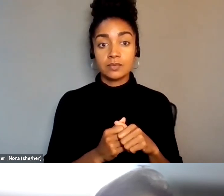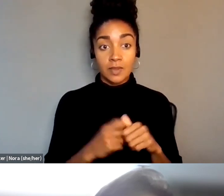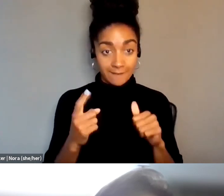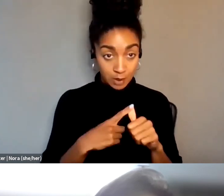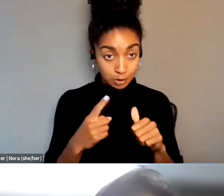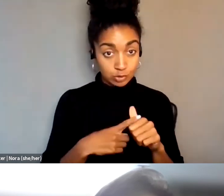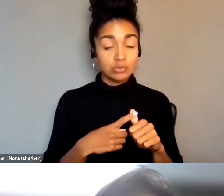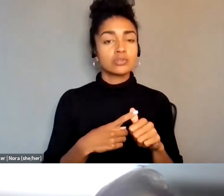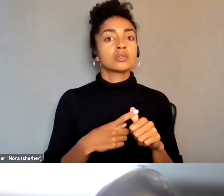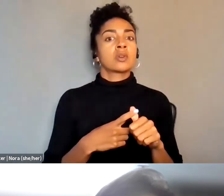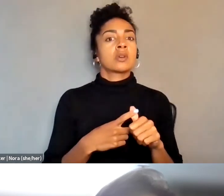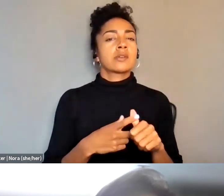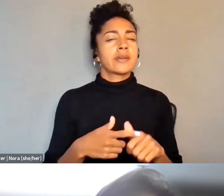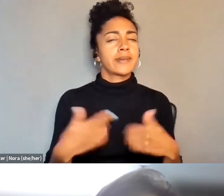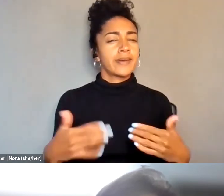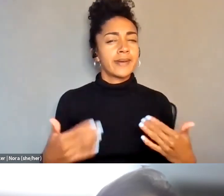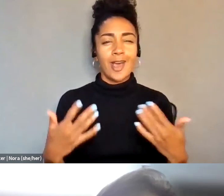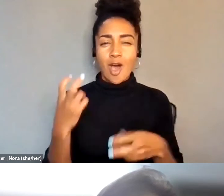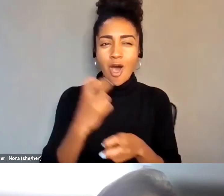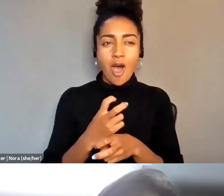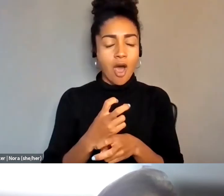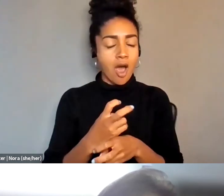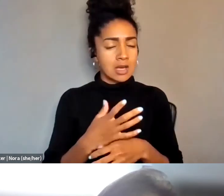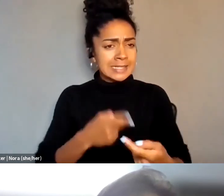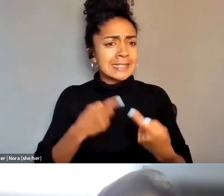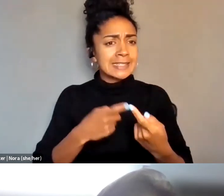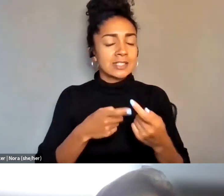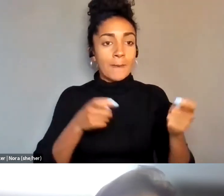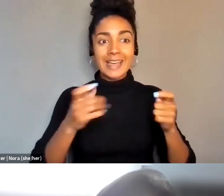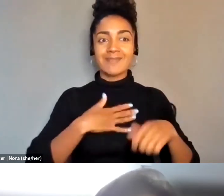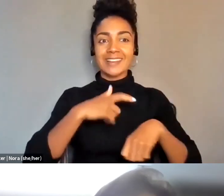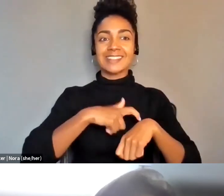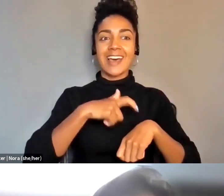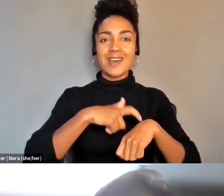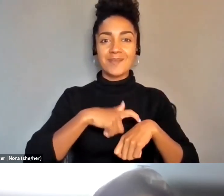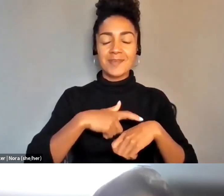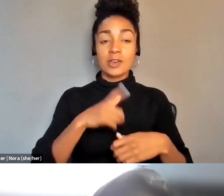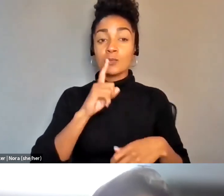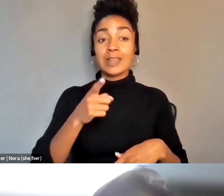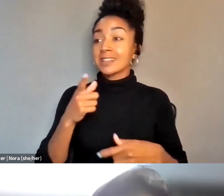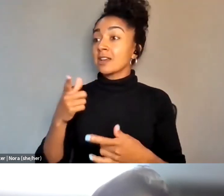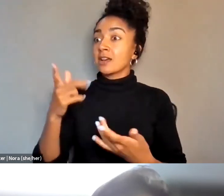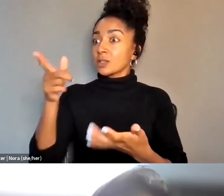I had difficulty managing my time and I very much missed the social connection that came with going to school.